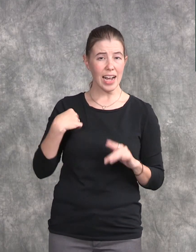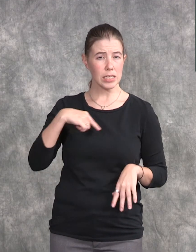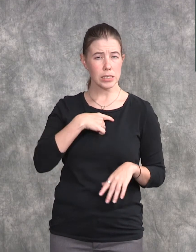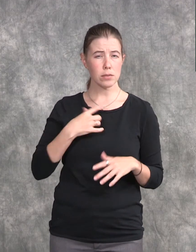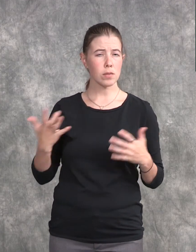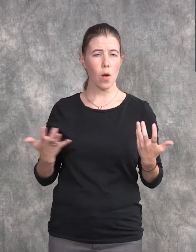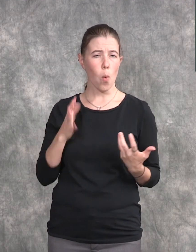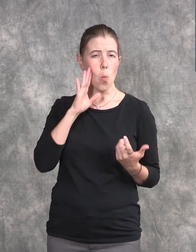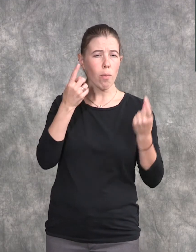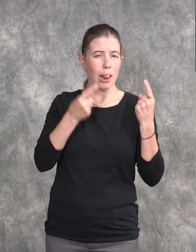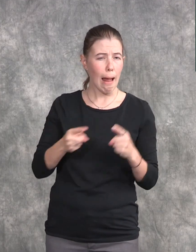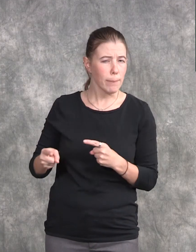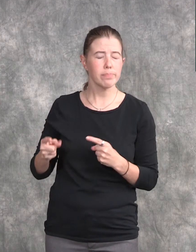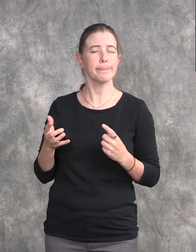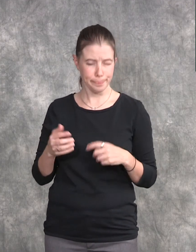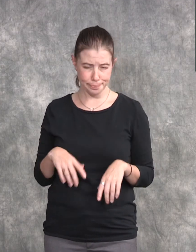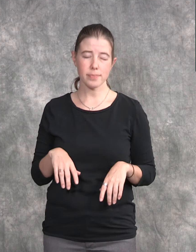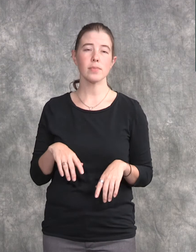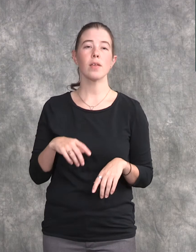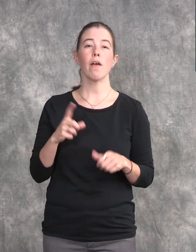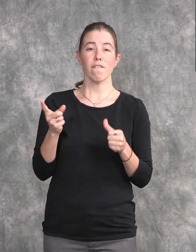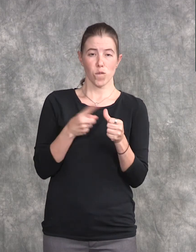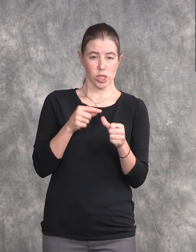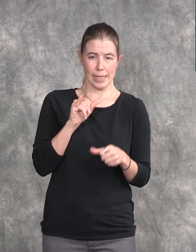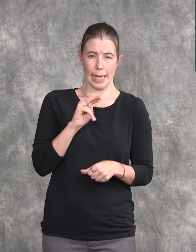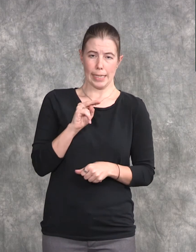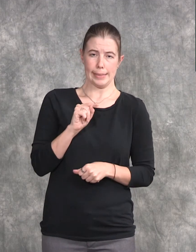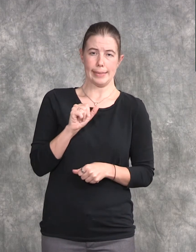When you contact us, this is what to expect.